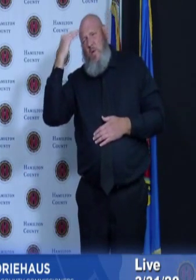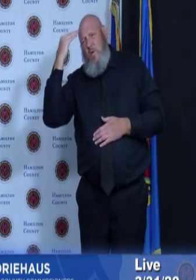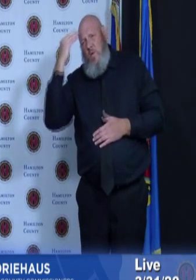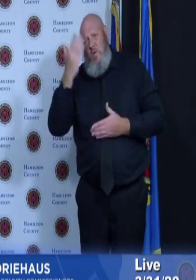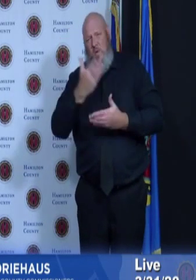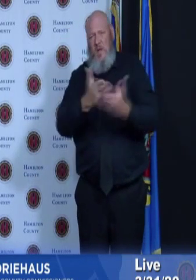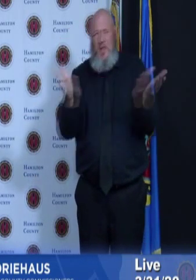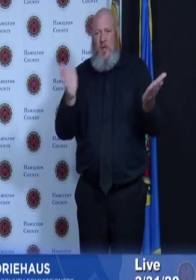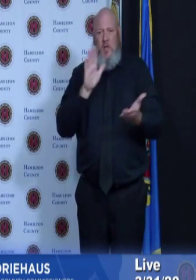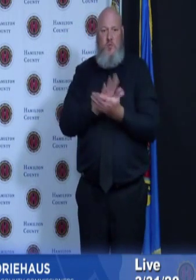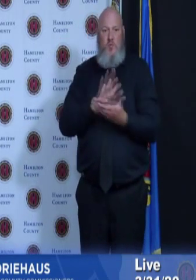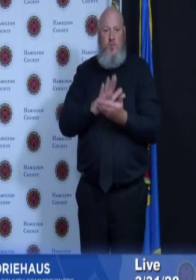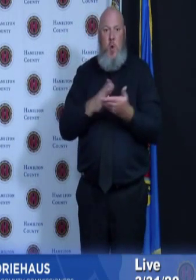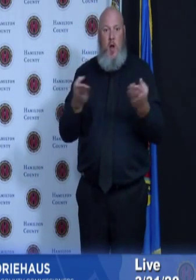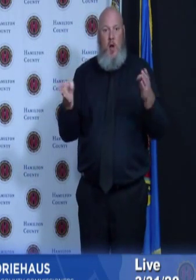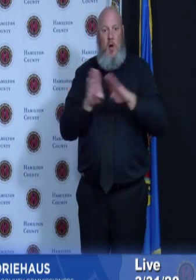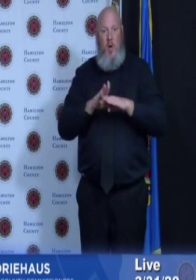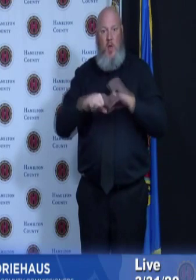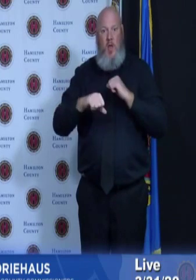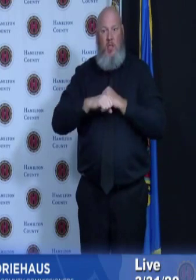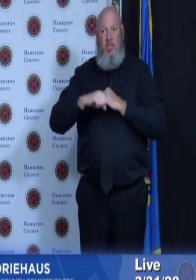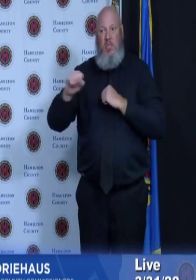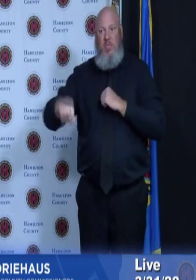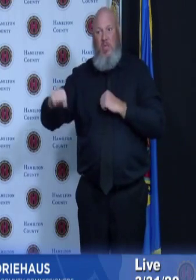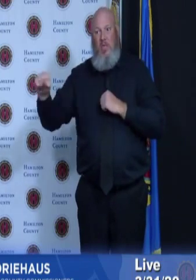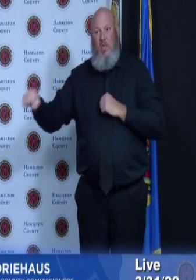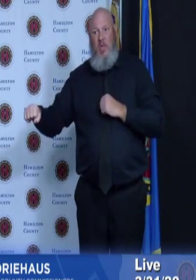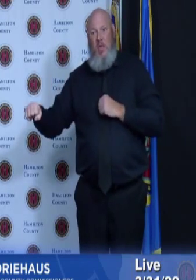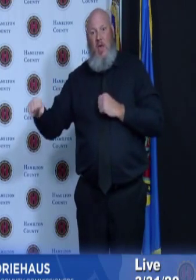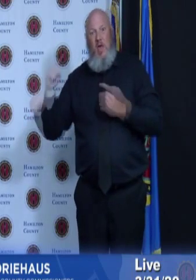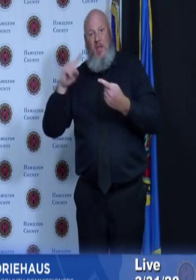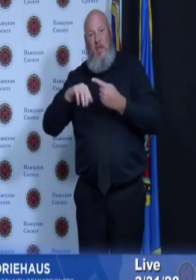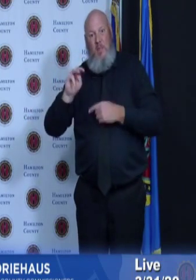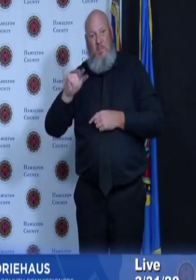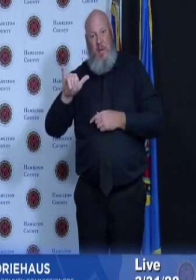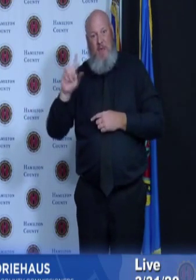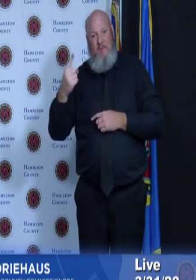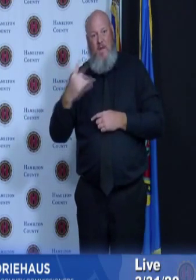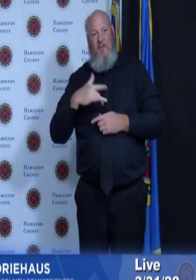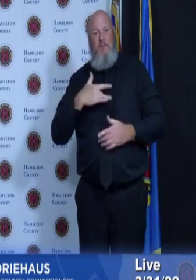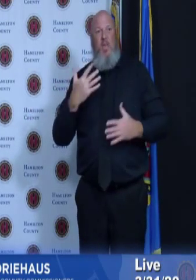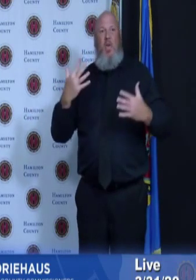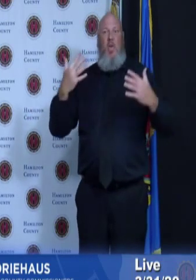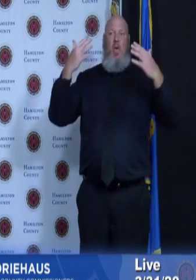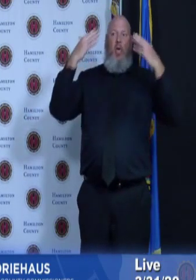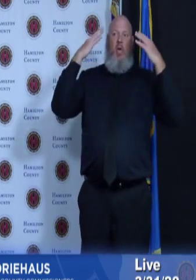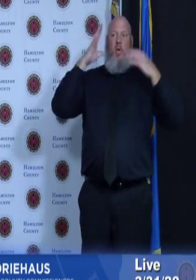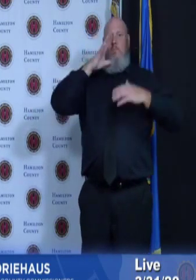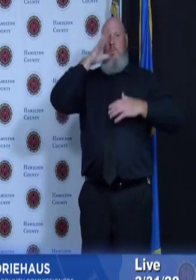back to school but you know what we're doing is from all accounts working in